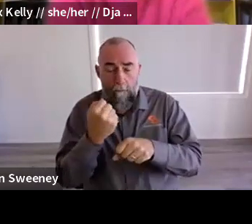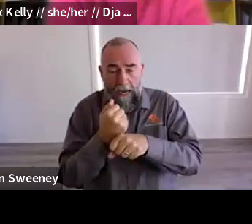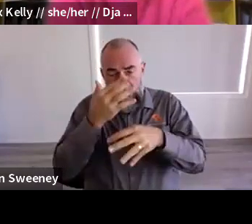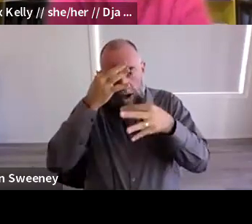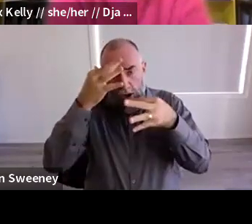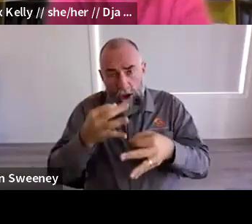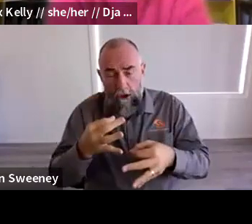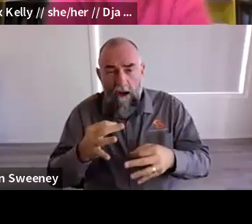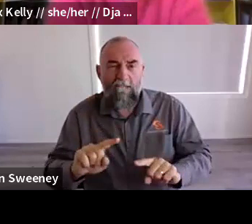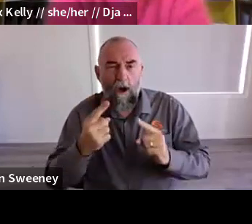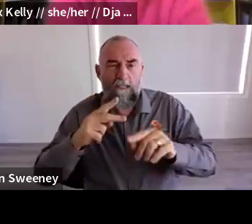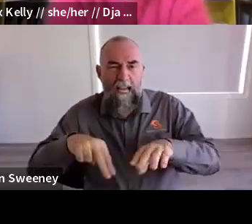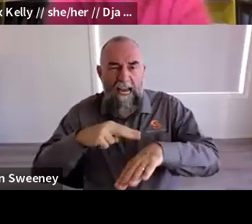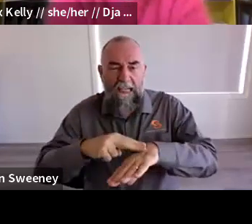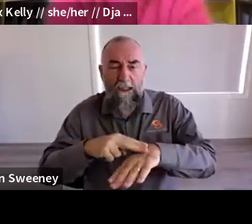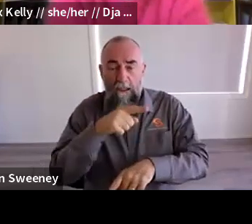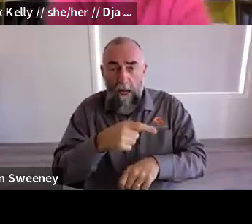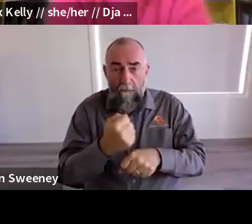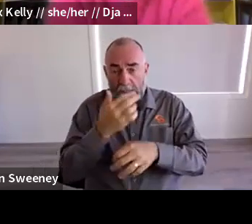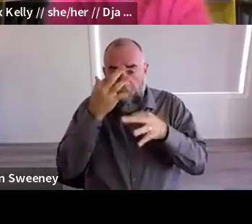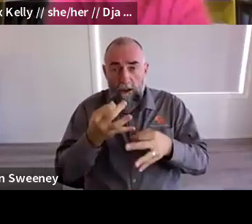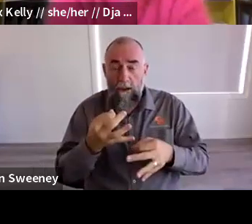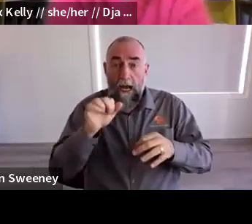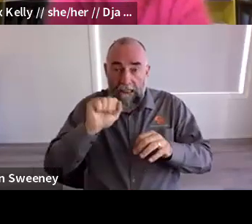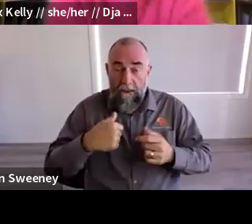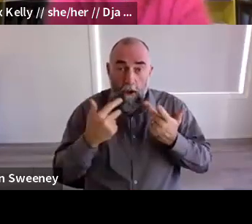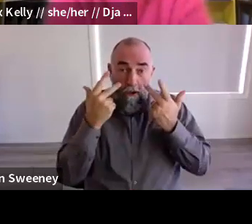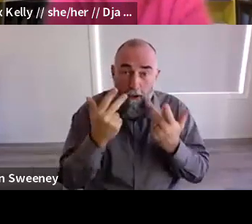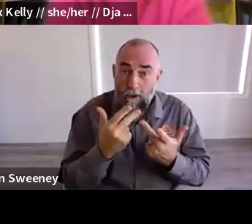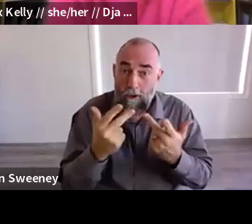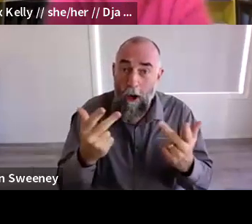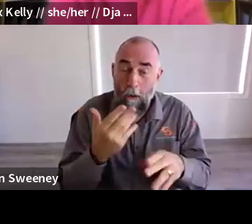amazing points. If an artist, especially First Nations artists, have